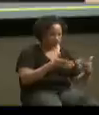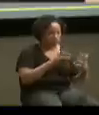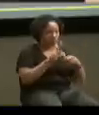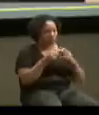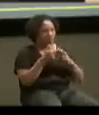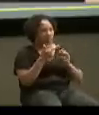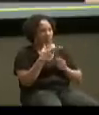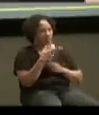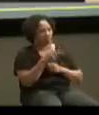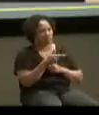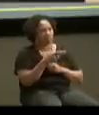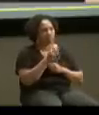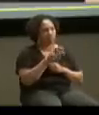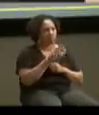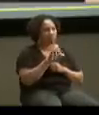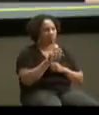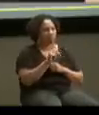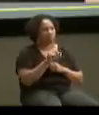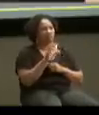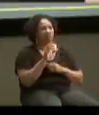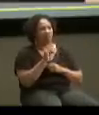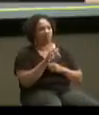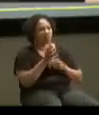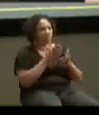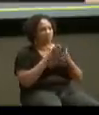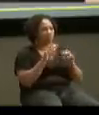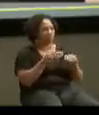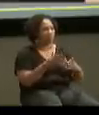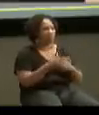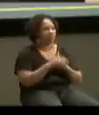BUT WHAT ABOUT THE GHG EMISSIONS OF A SERVICE PROVIDER?